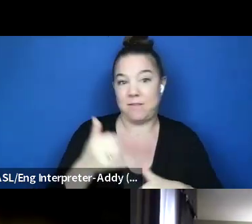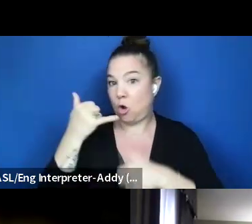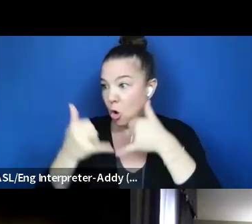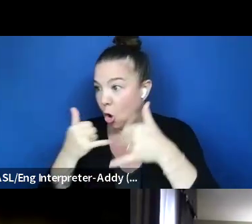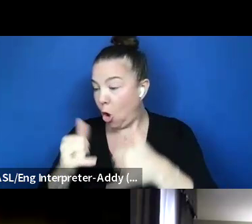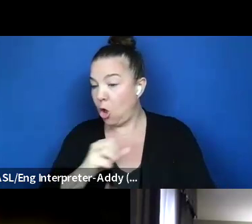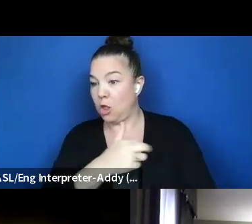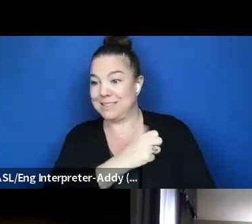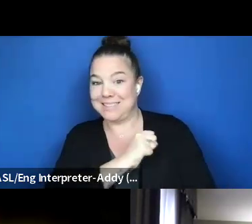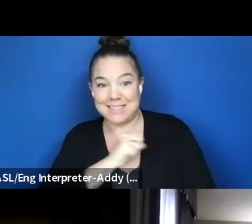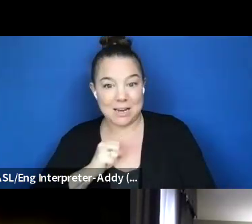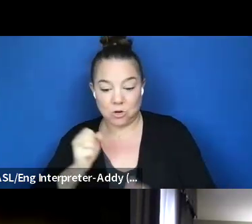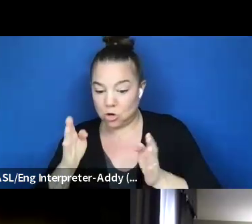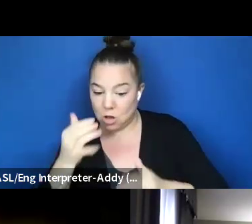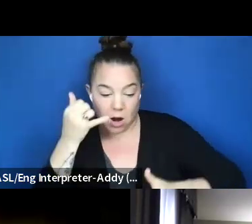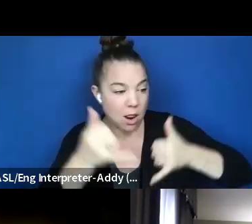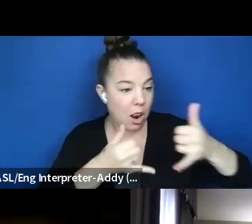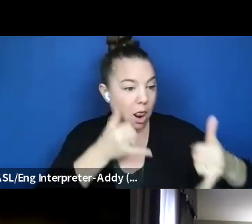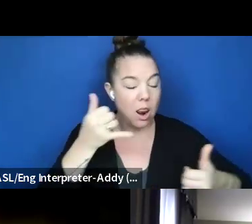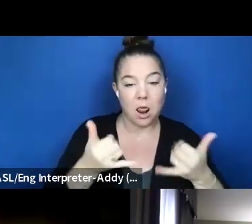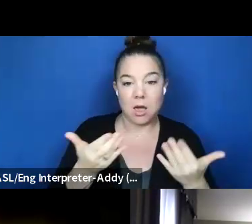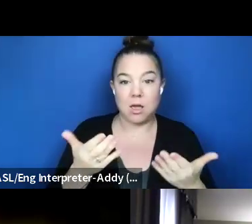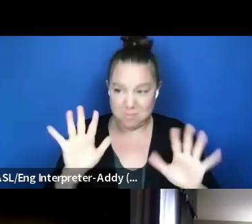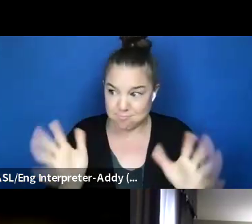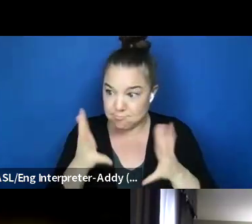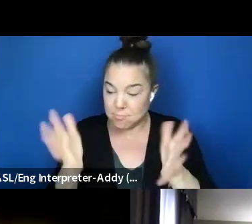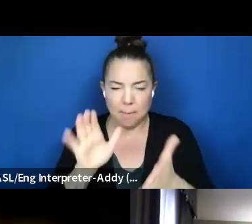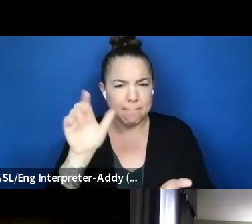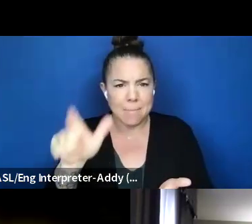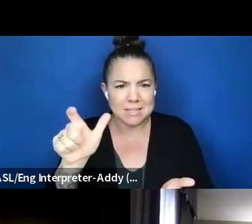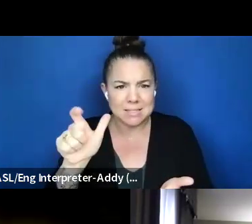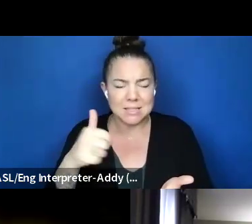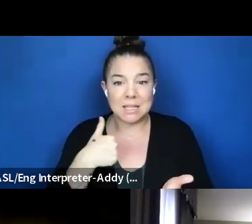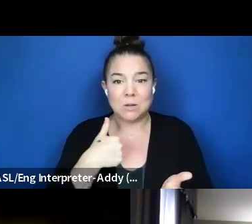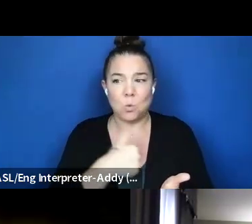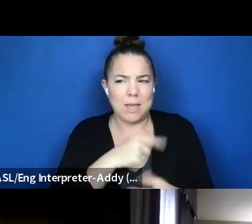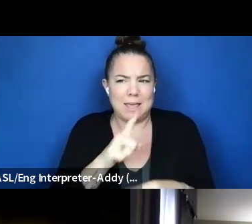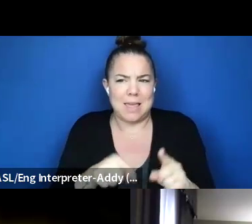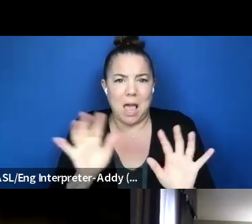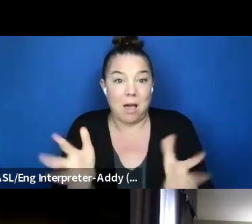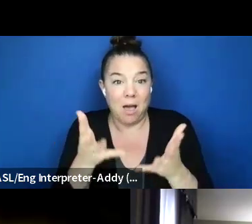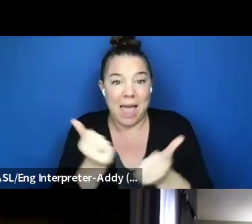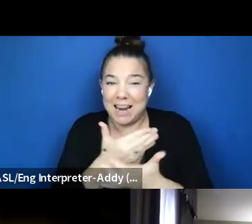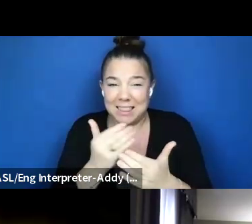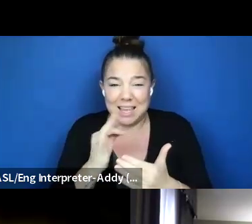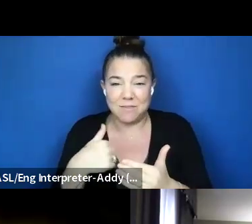Don Posh: and then we move it that way. We can't move things if we're like you say, siloed. And I see that even in my state.